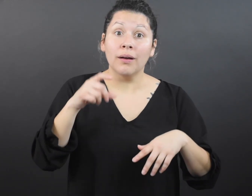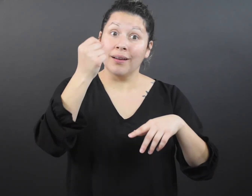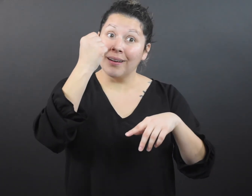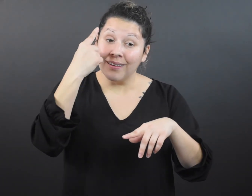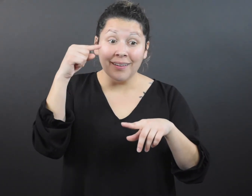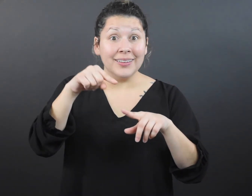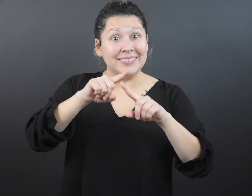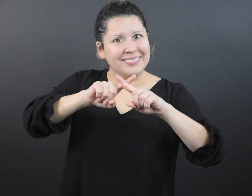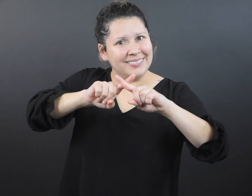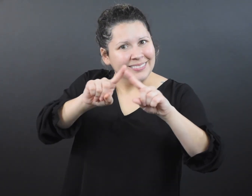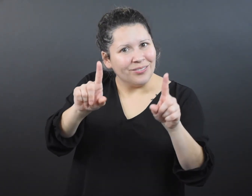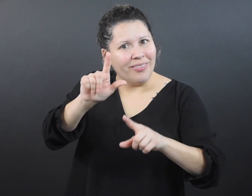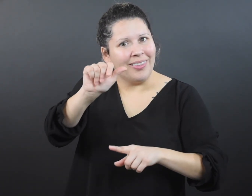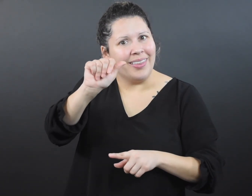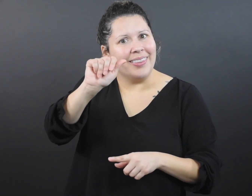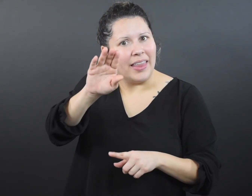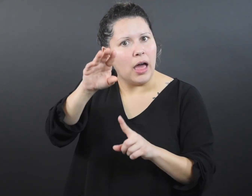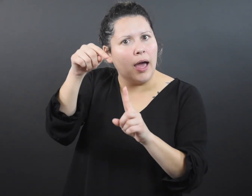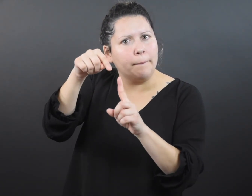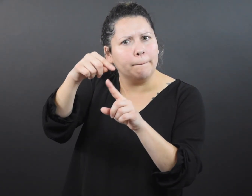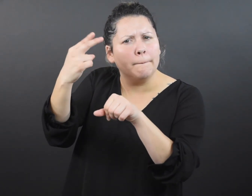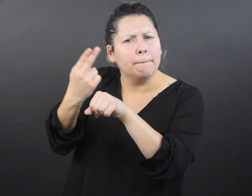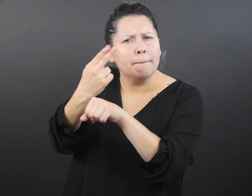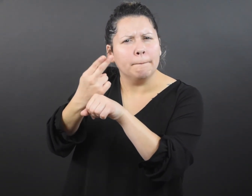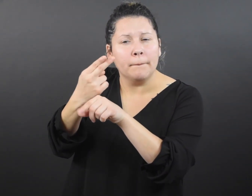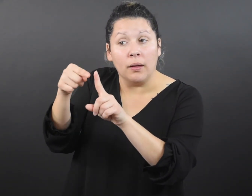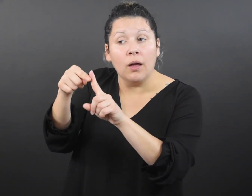A different lab test is used to tell if someone has it at the moment.